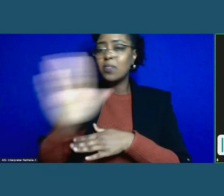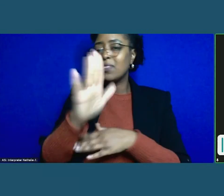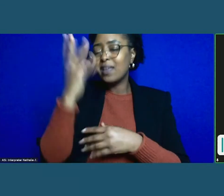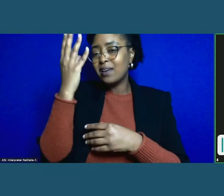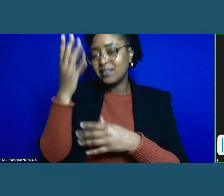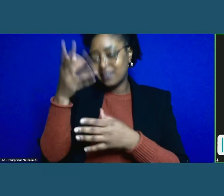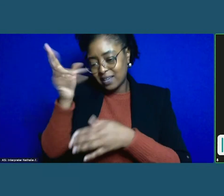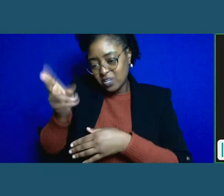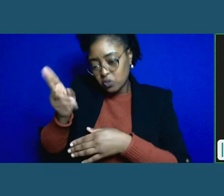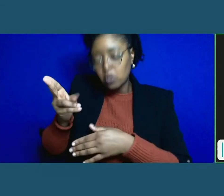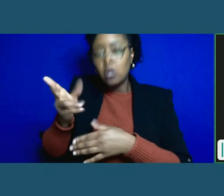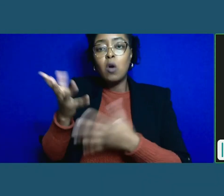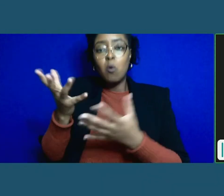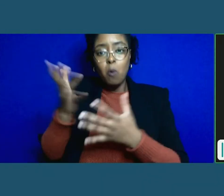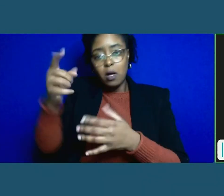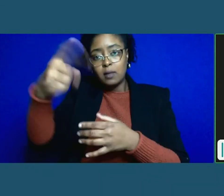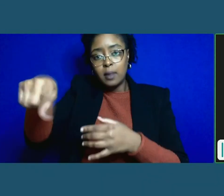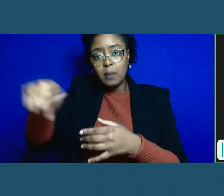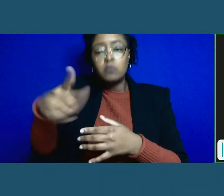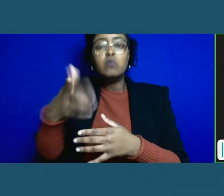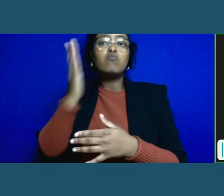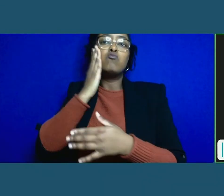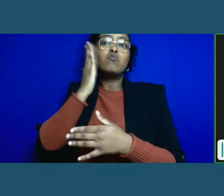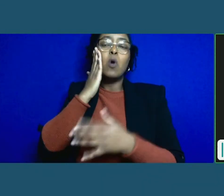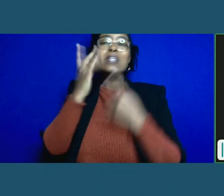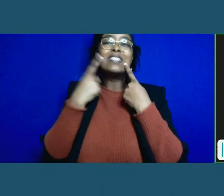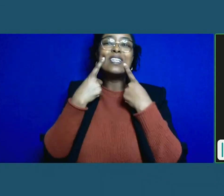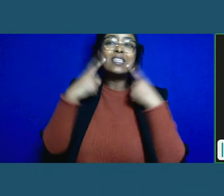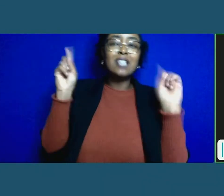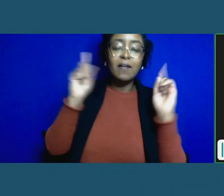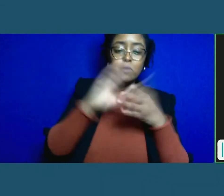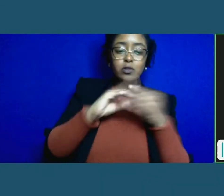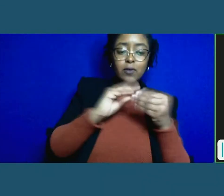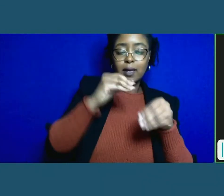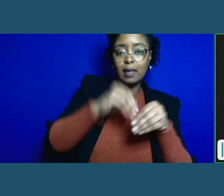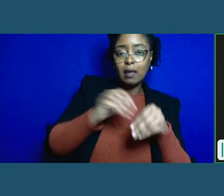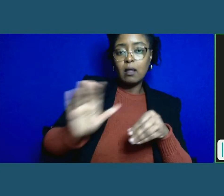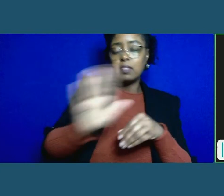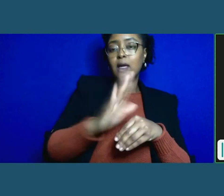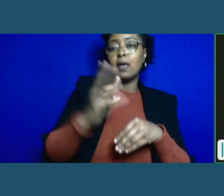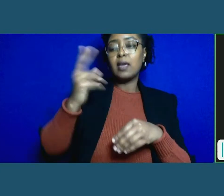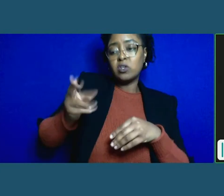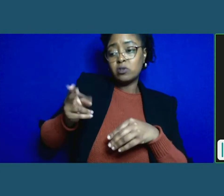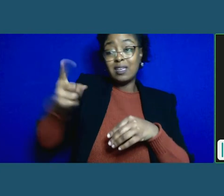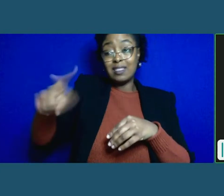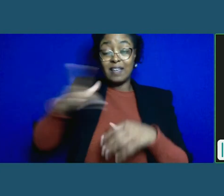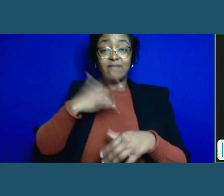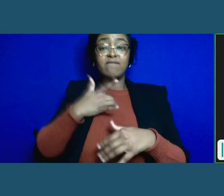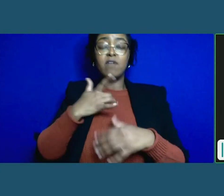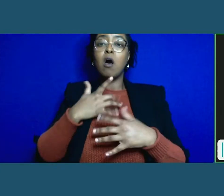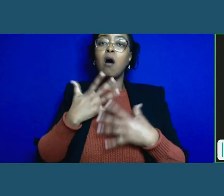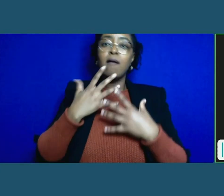concern. We want our studentso know their history. We want our students to acknowledge the successes in their history